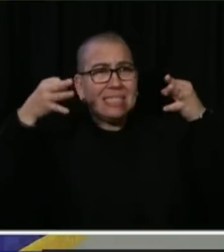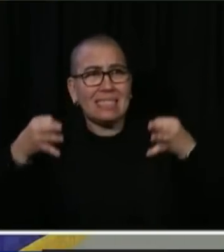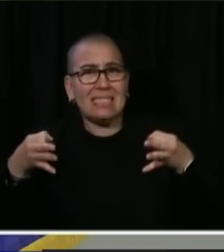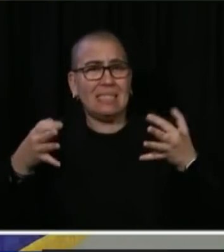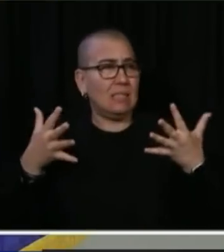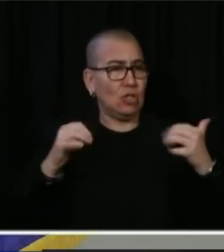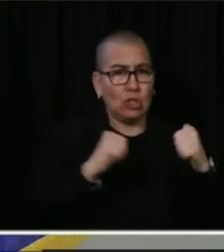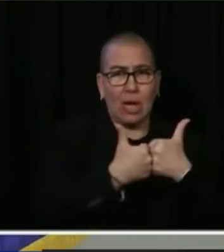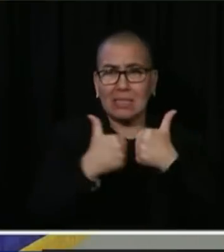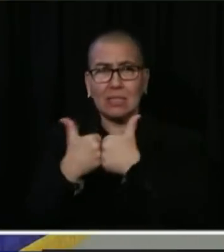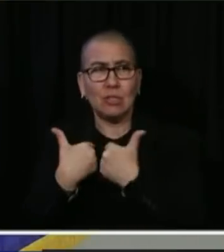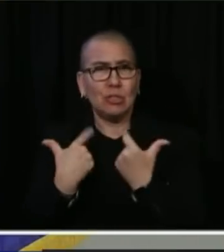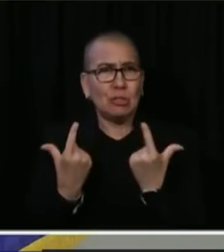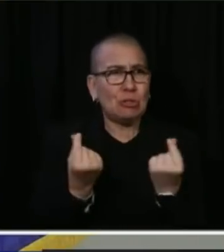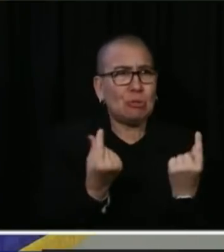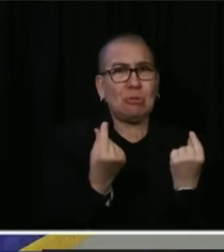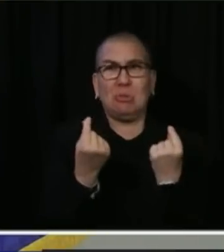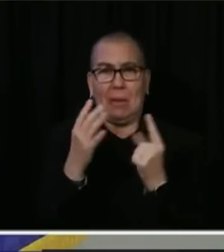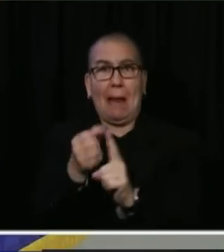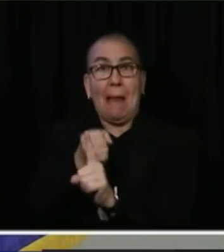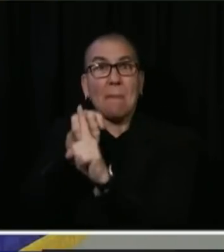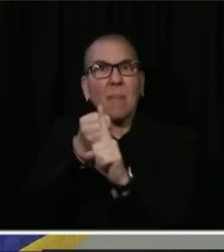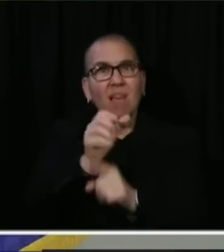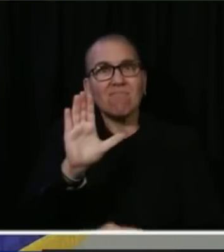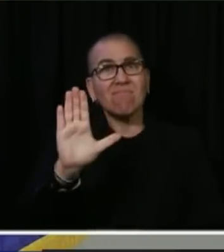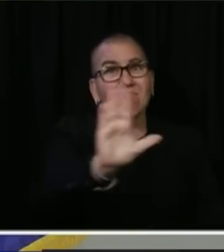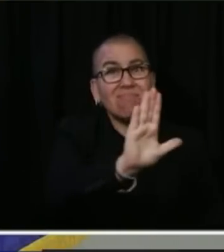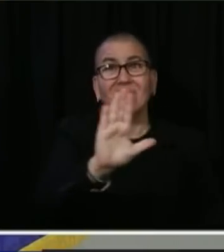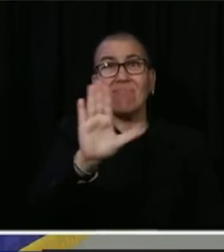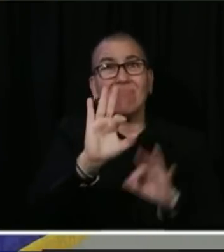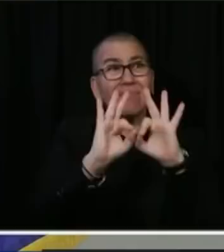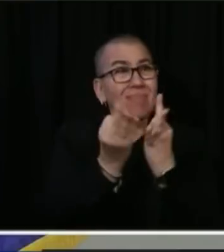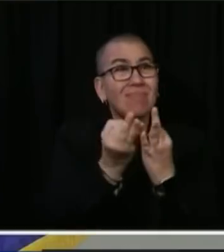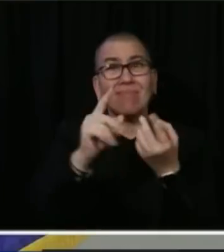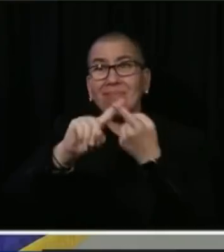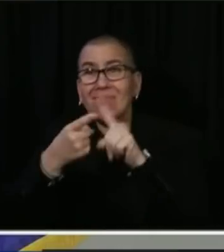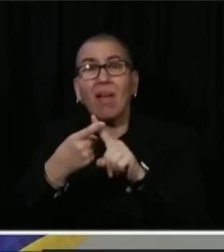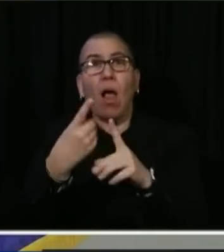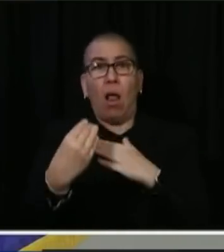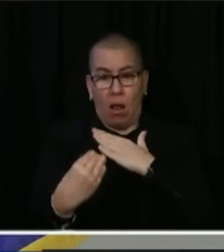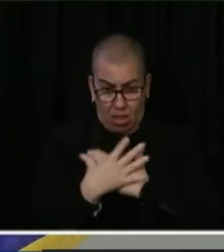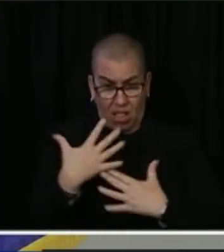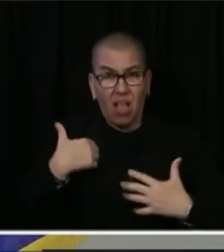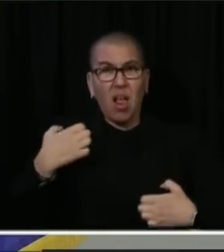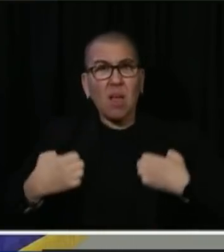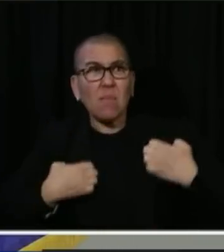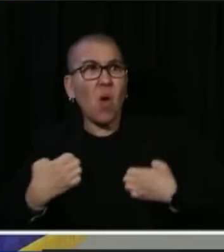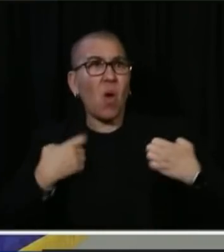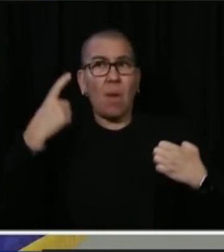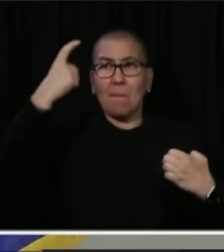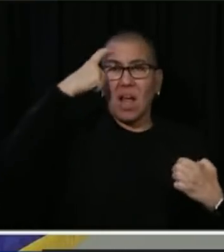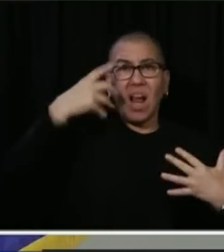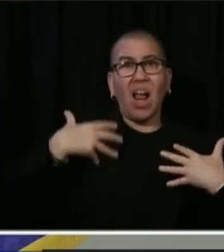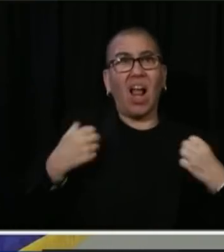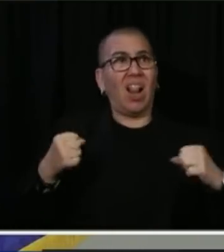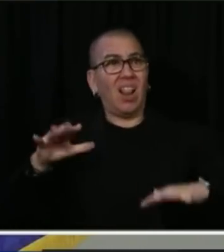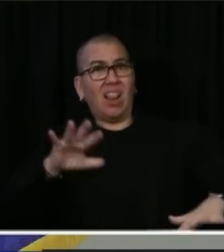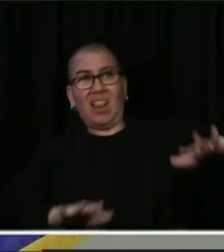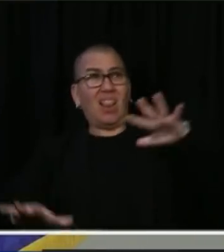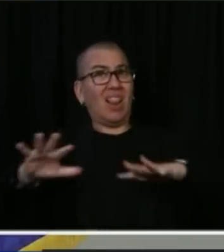THERE HAVE BEEN BRIEFINGS THAT